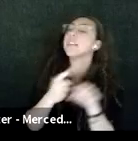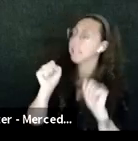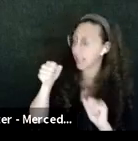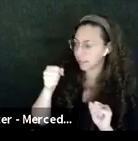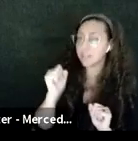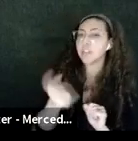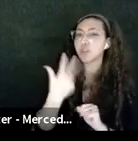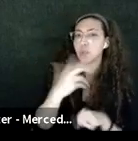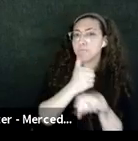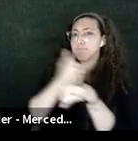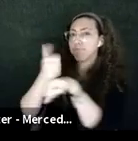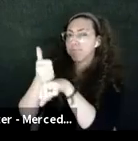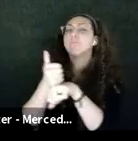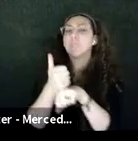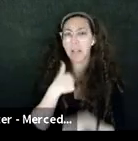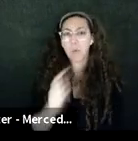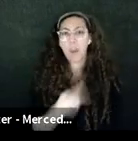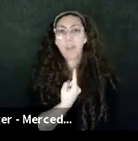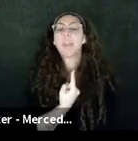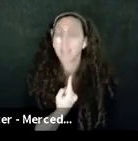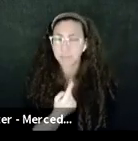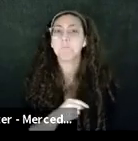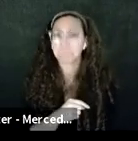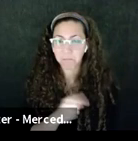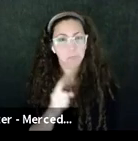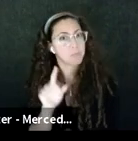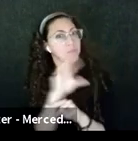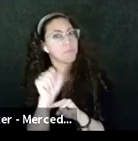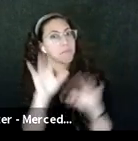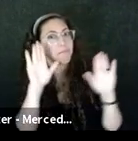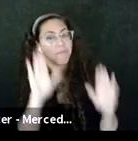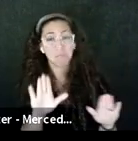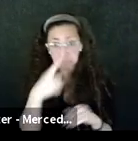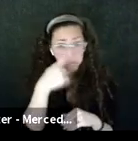Jennifer Franklin: Oh, excellent, excellent. Well, do you want to go ahead and get started and let us know.